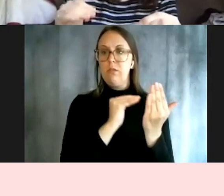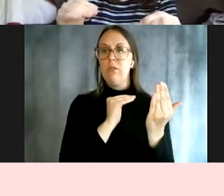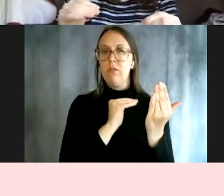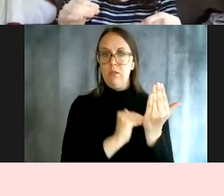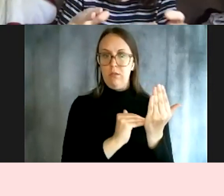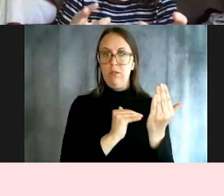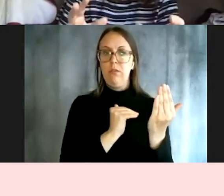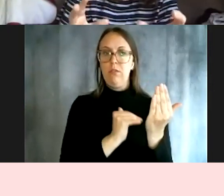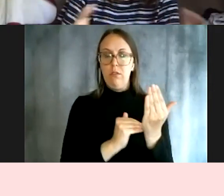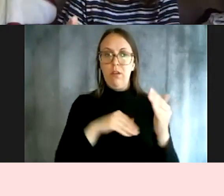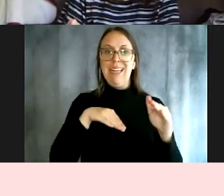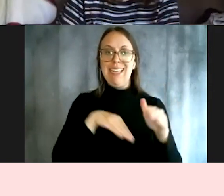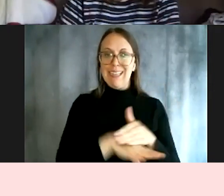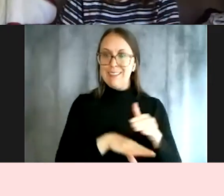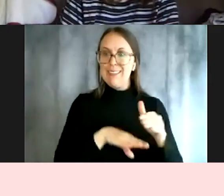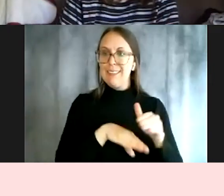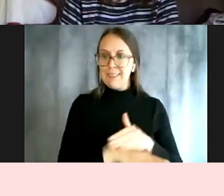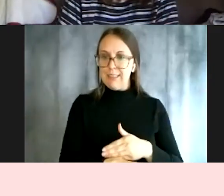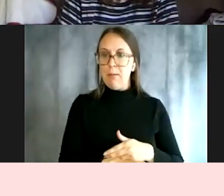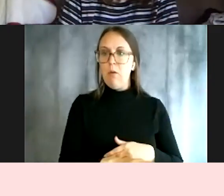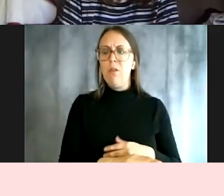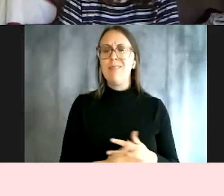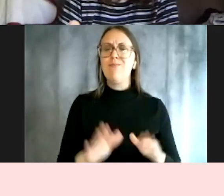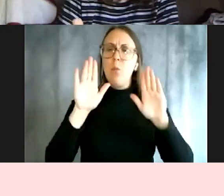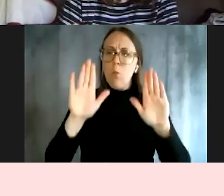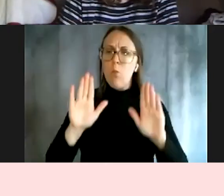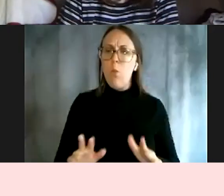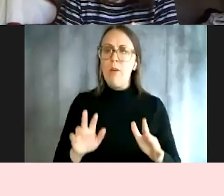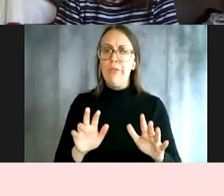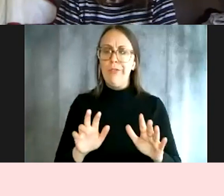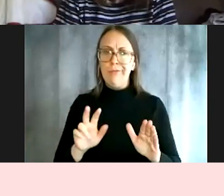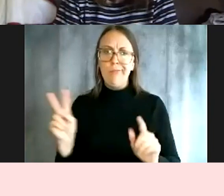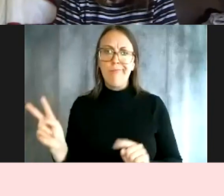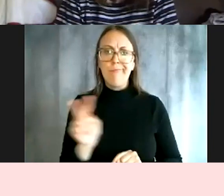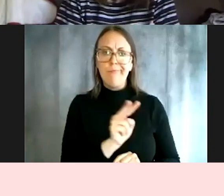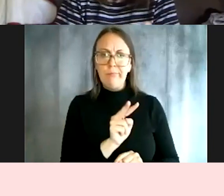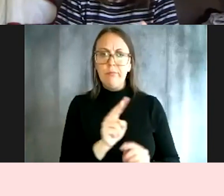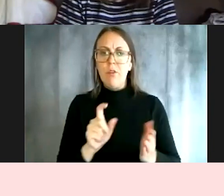accessible and this is a great reference for designers who aren't necessarily working on a